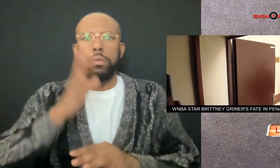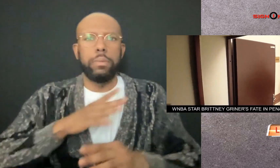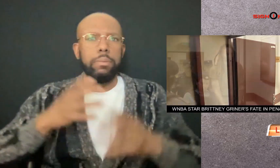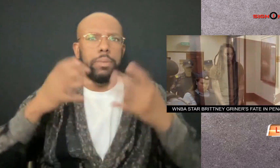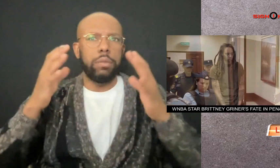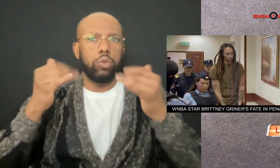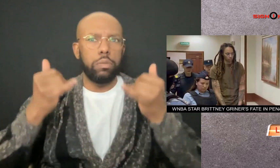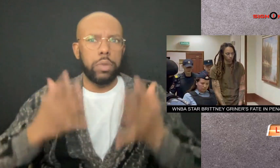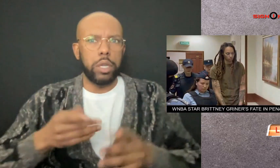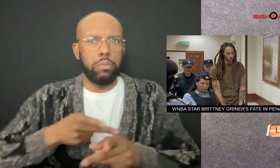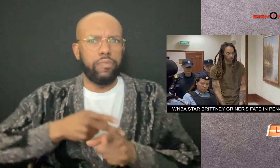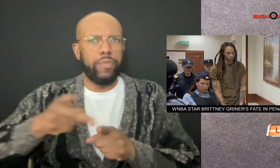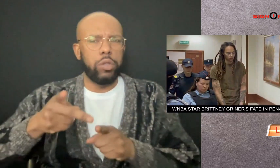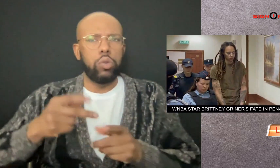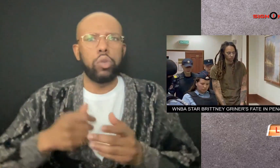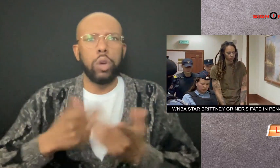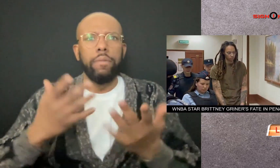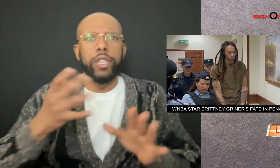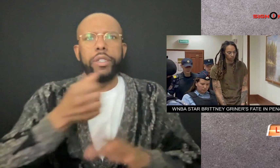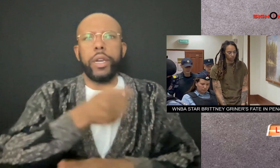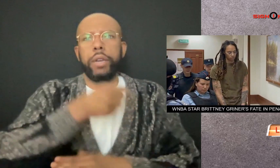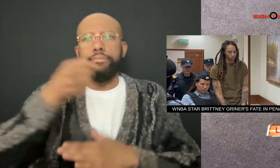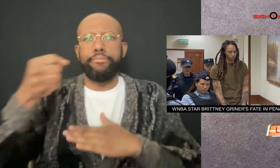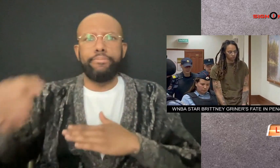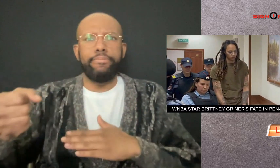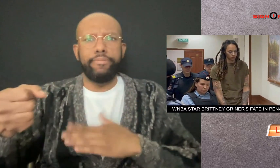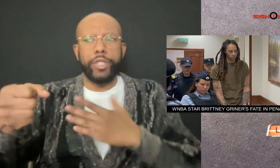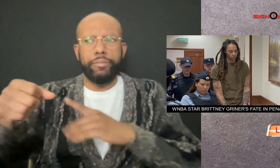a penal colony hundreds of miles from Moscow